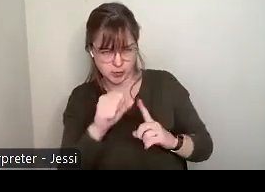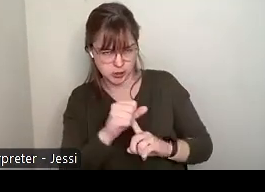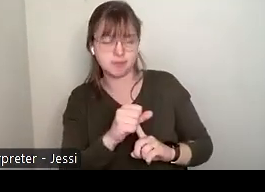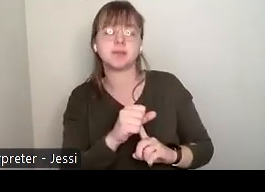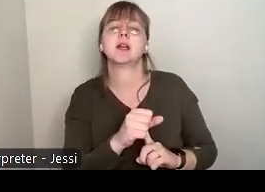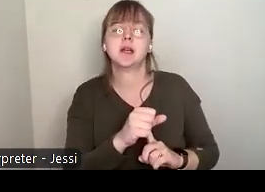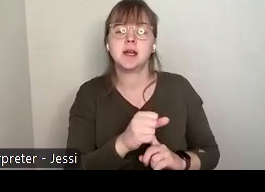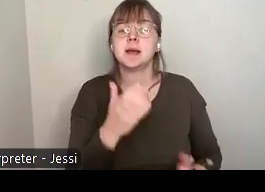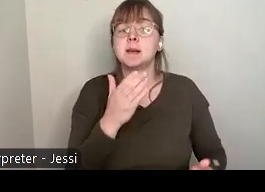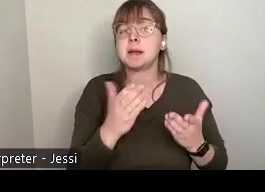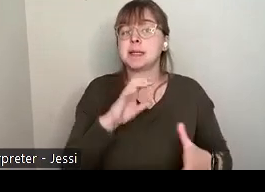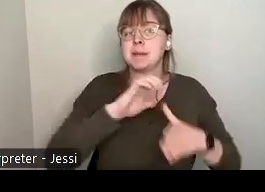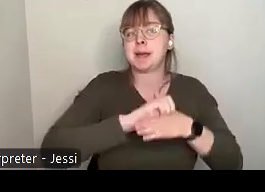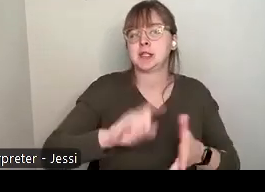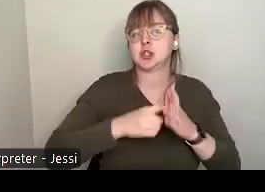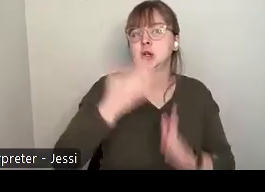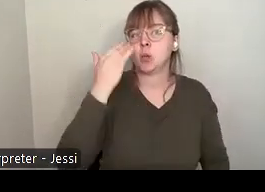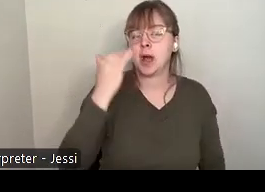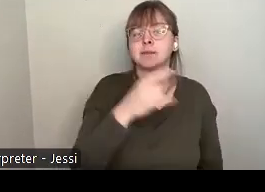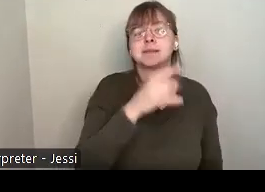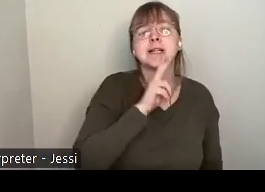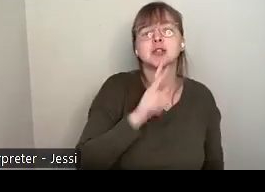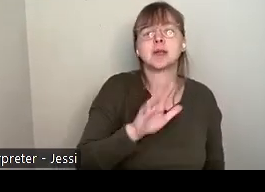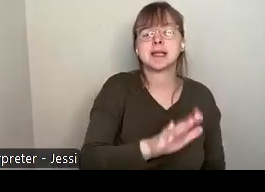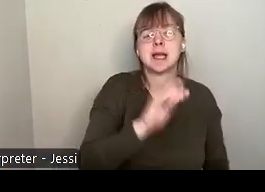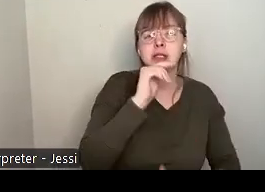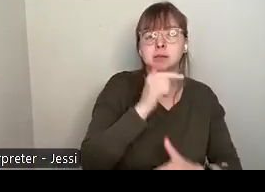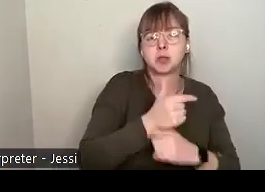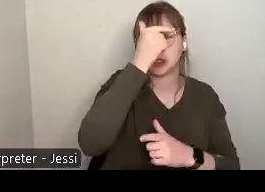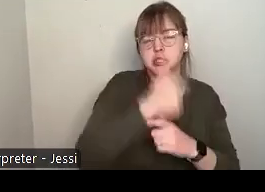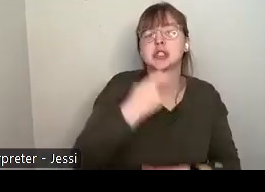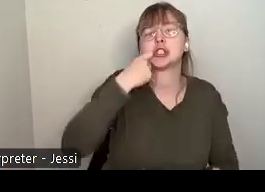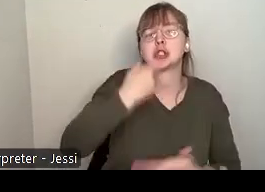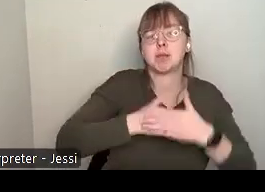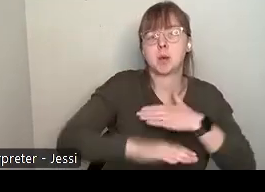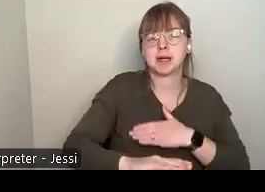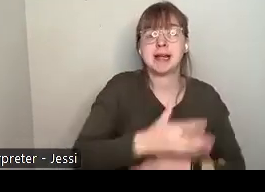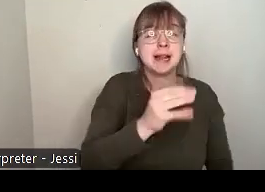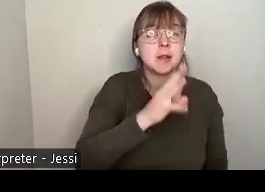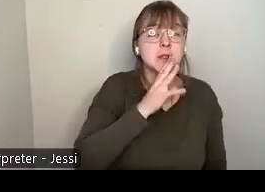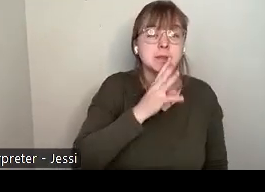younger sibling um the child is speaking less than we would expect at this age and some of the older